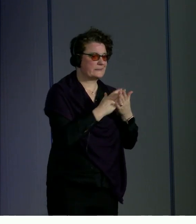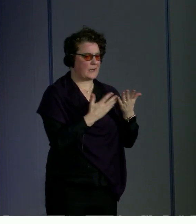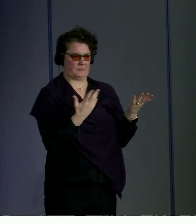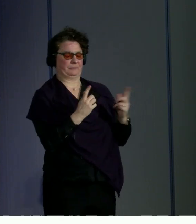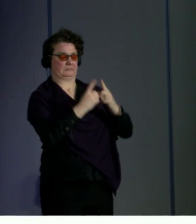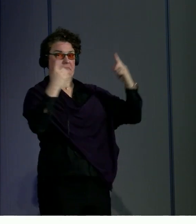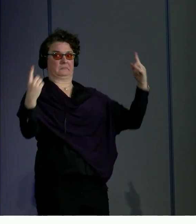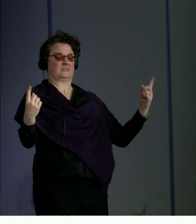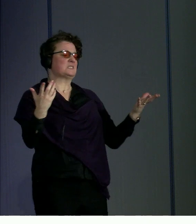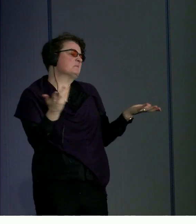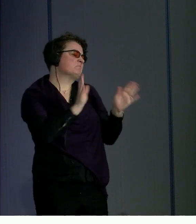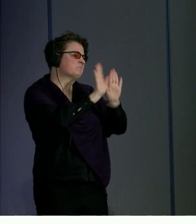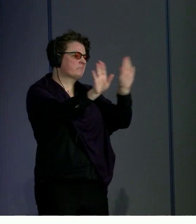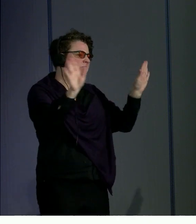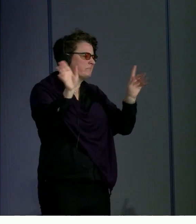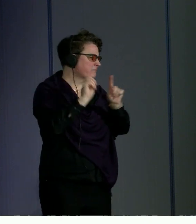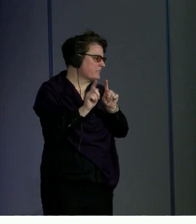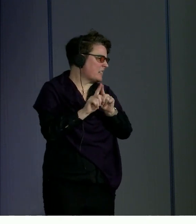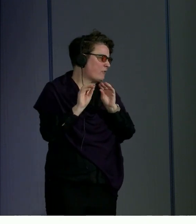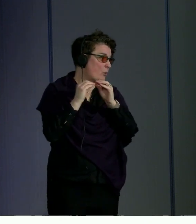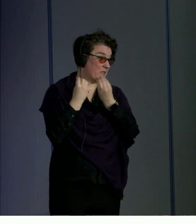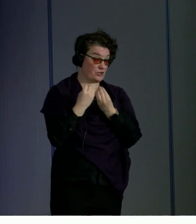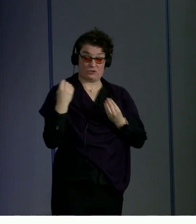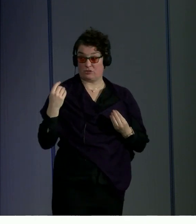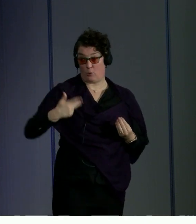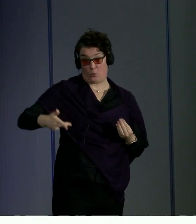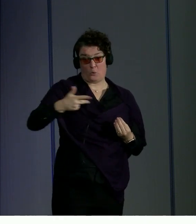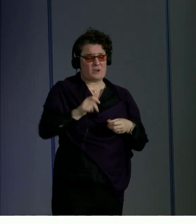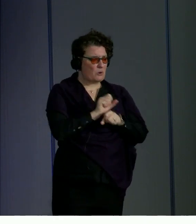with such is a broad array of clients that we see all sorts of approaches to